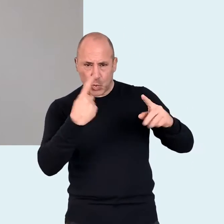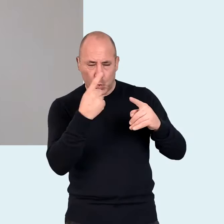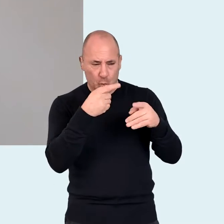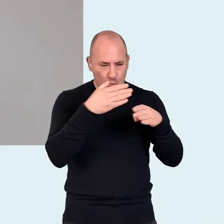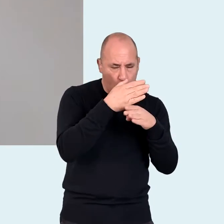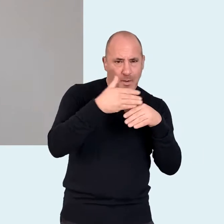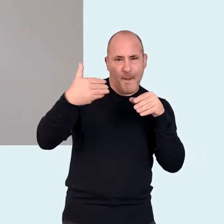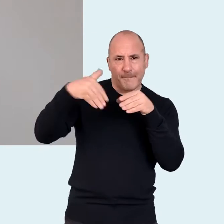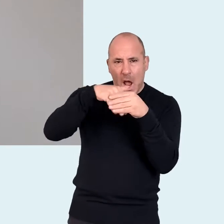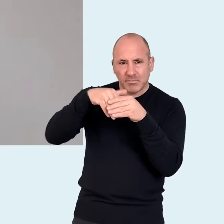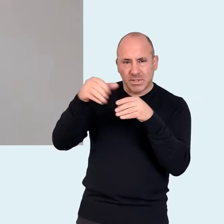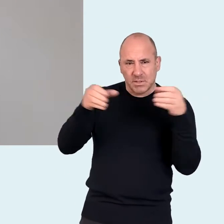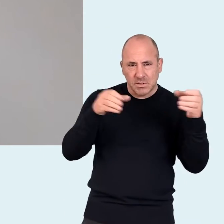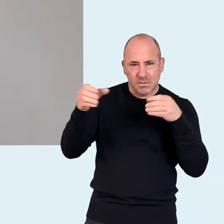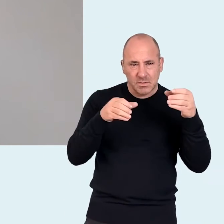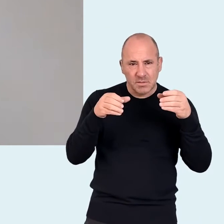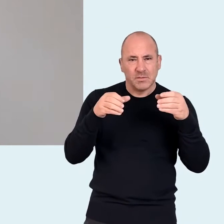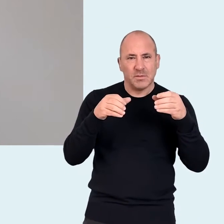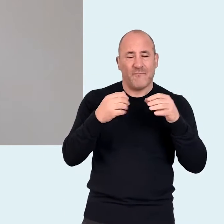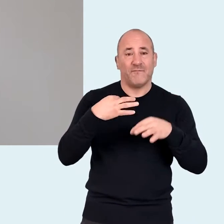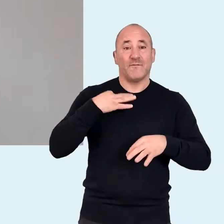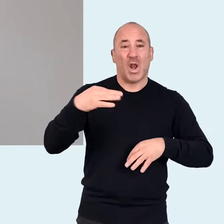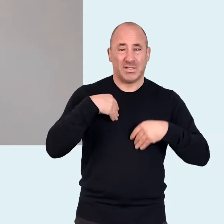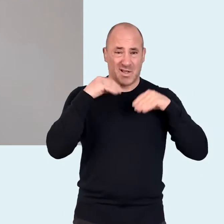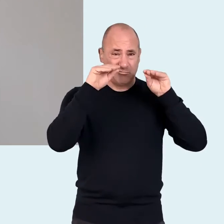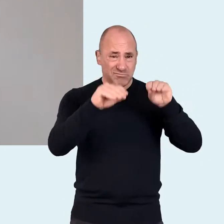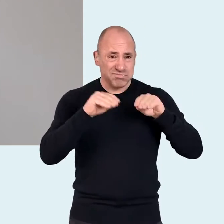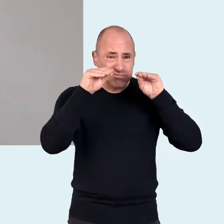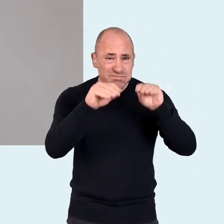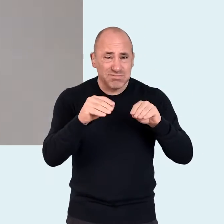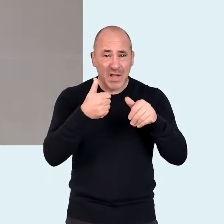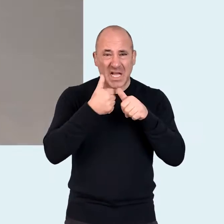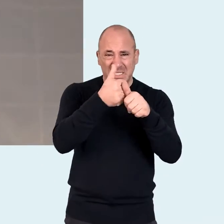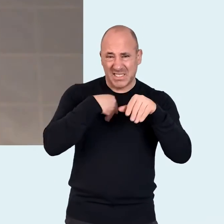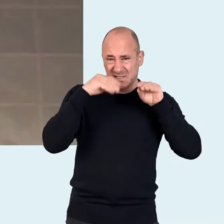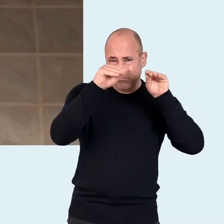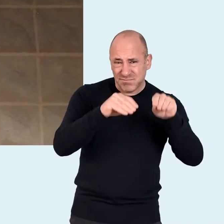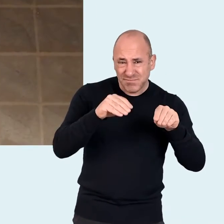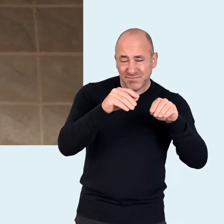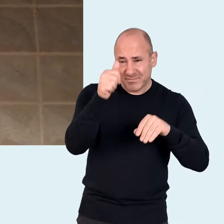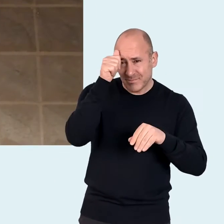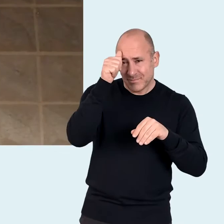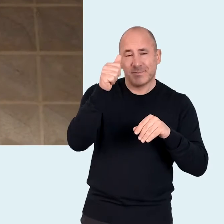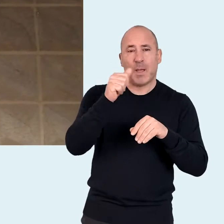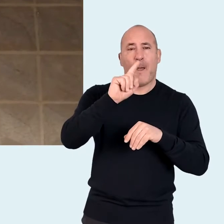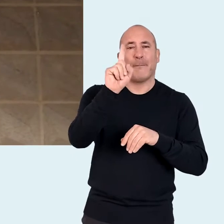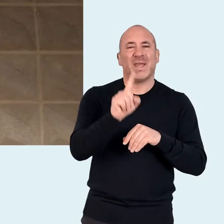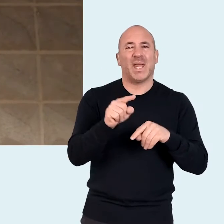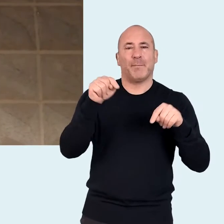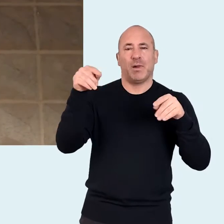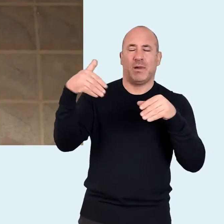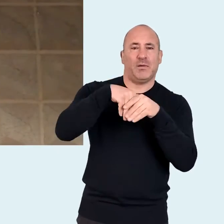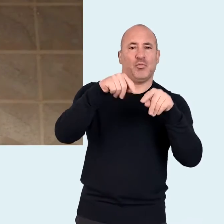ratio of practitioners to participants and we can train a pool of volunteers and assistants